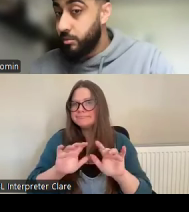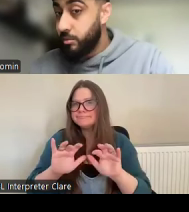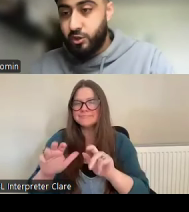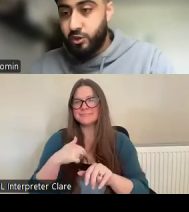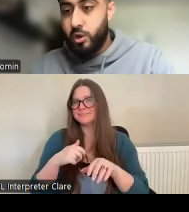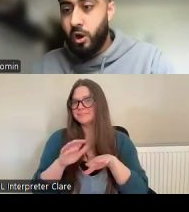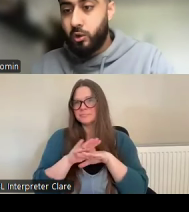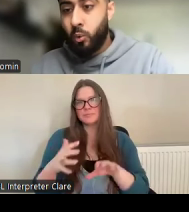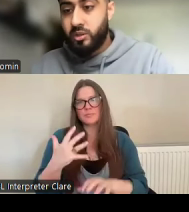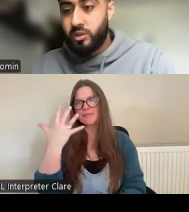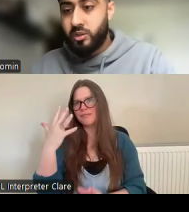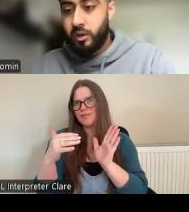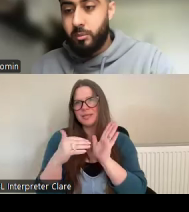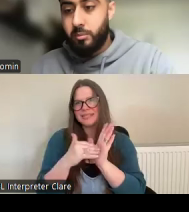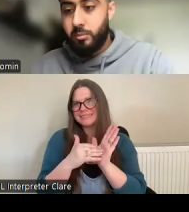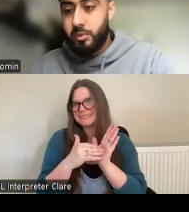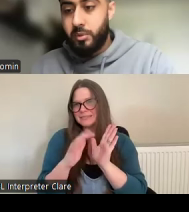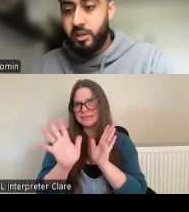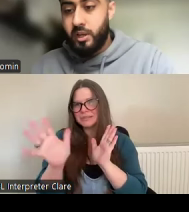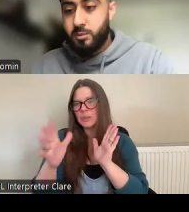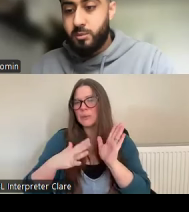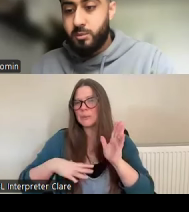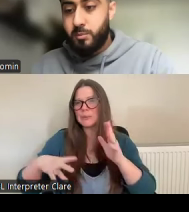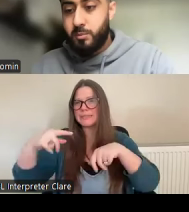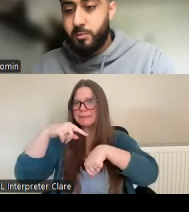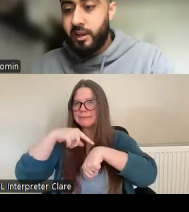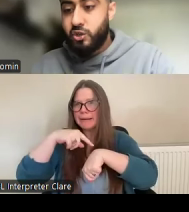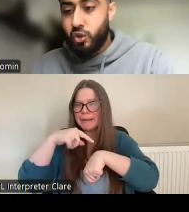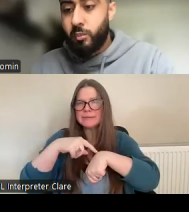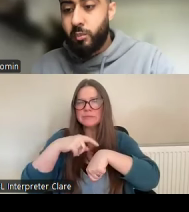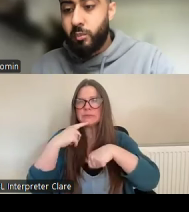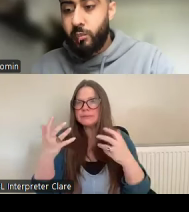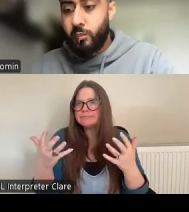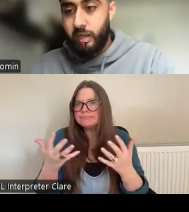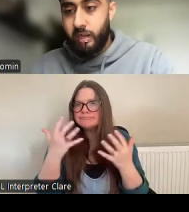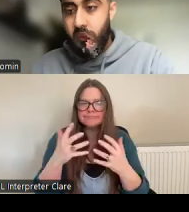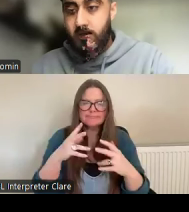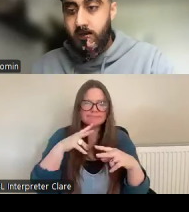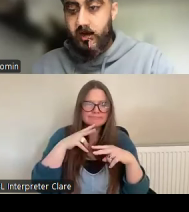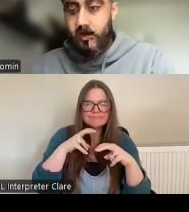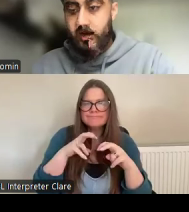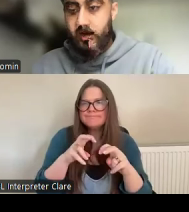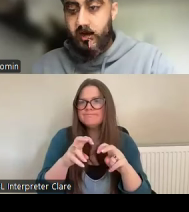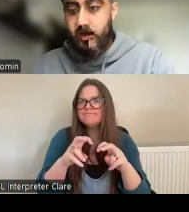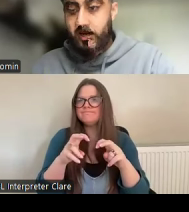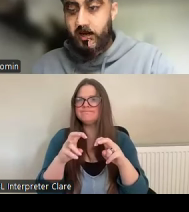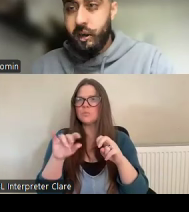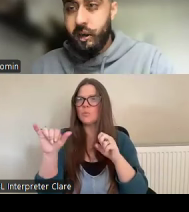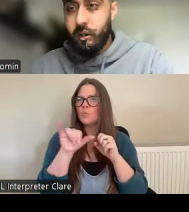We are going to want to be spending some time looking at certain keywords that are going to be relevant for ourselves.